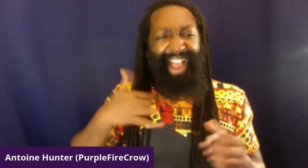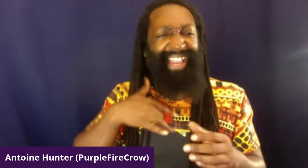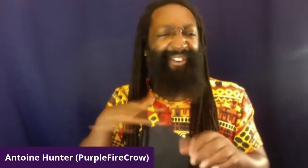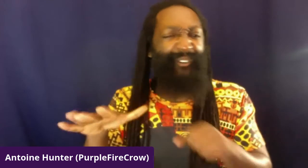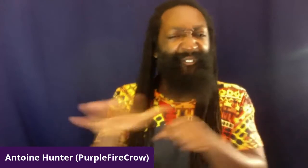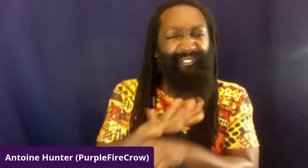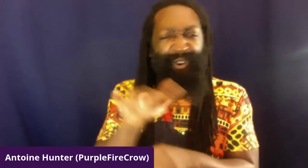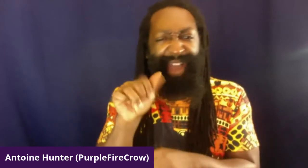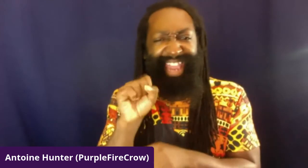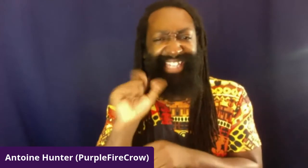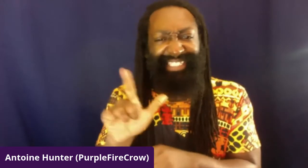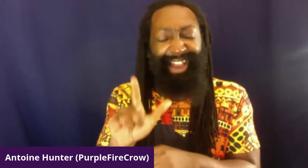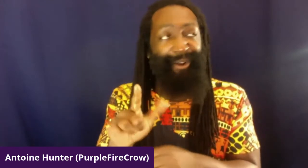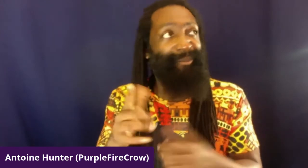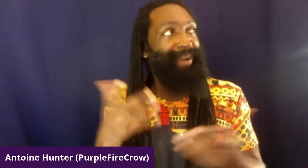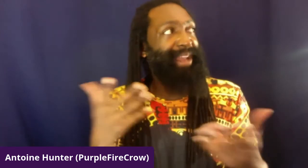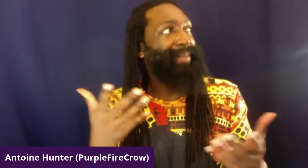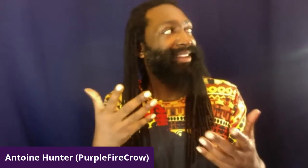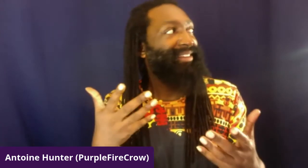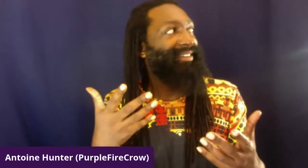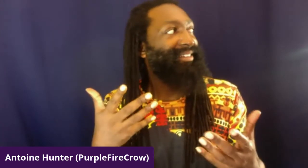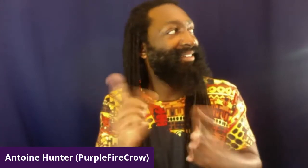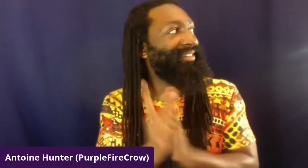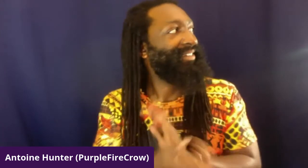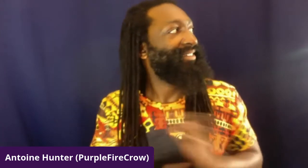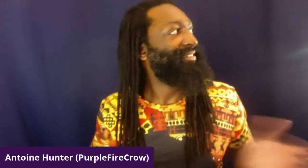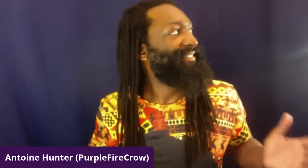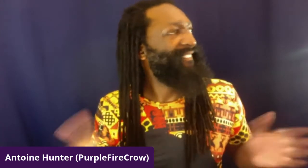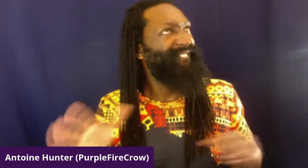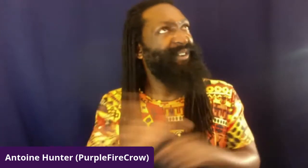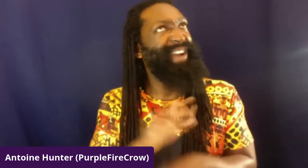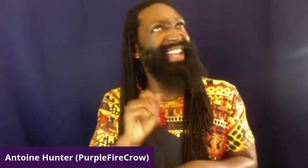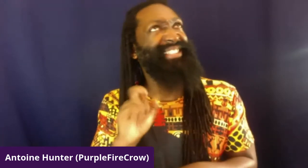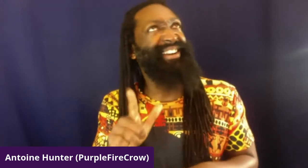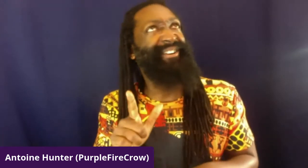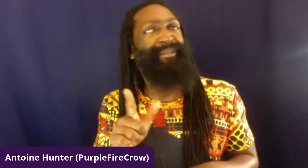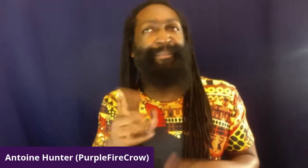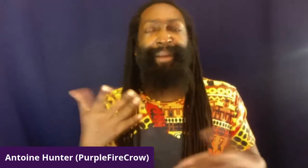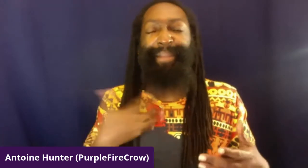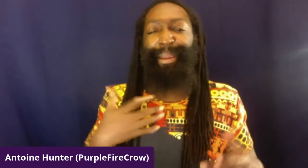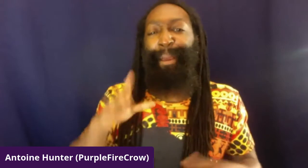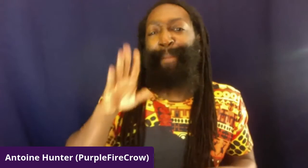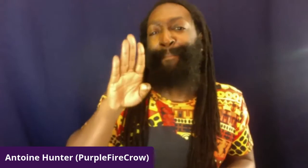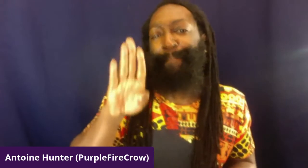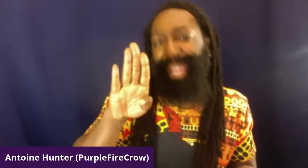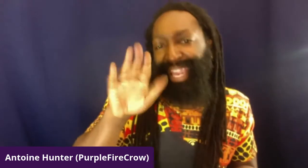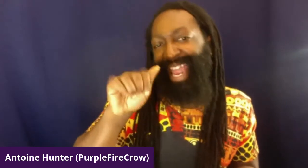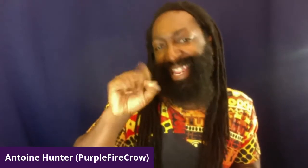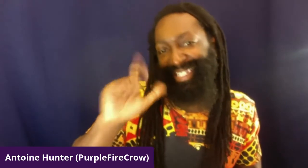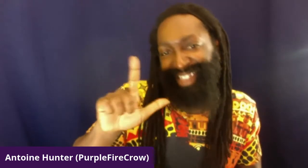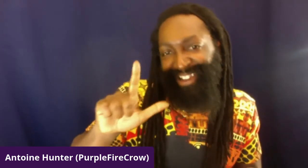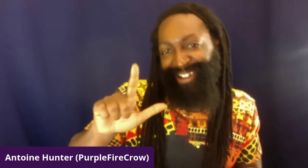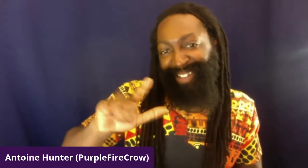So I can go full ASO. Wait a minute. Full ASO? I mean BASO.